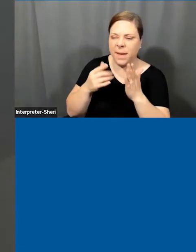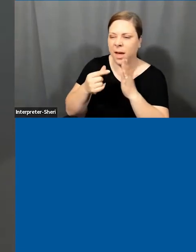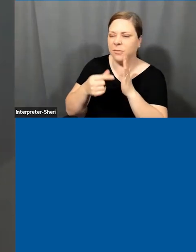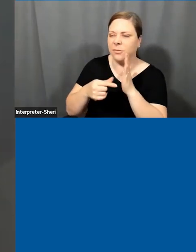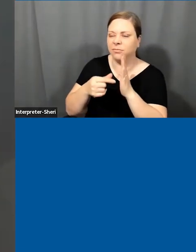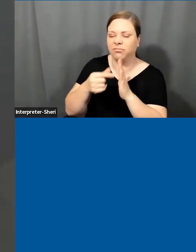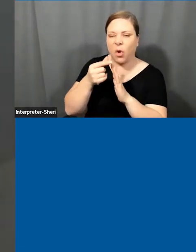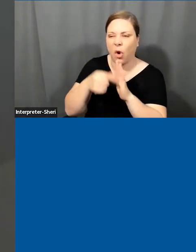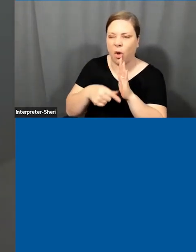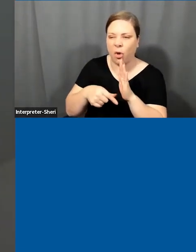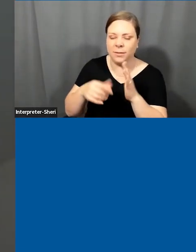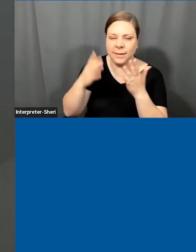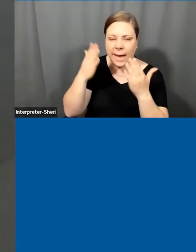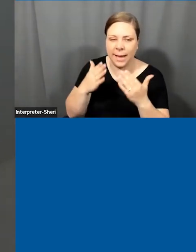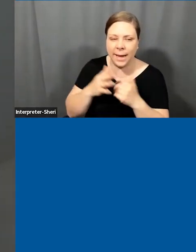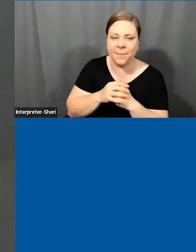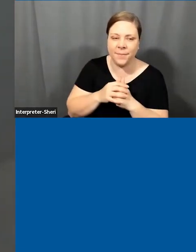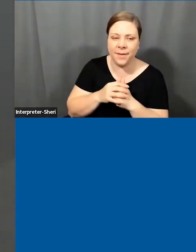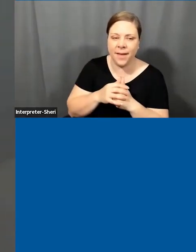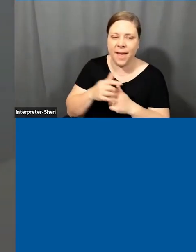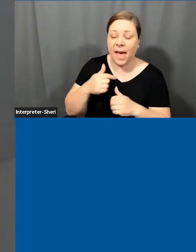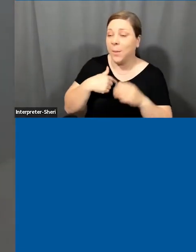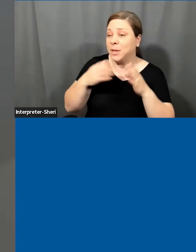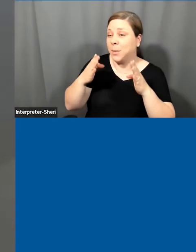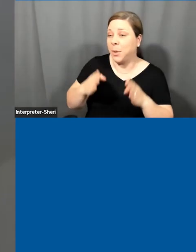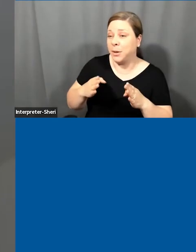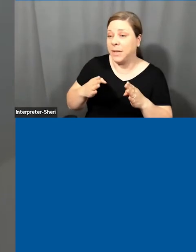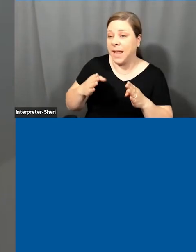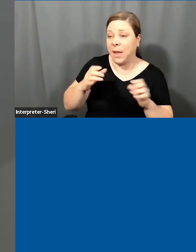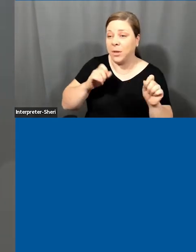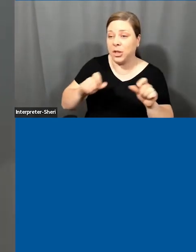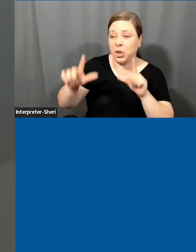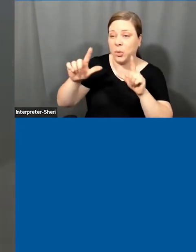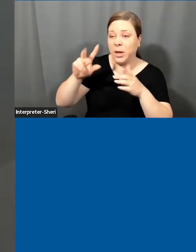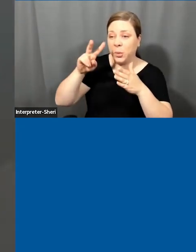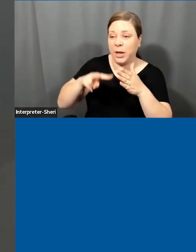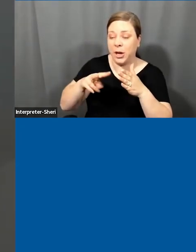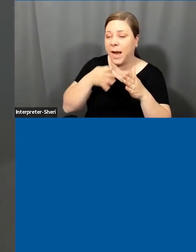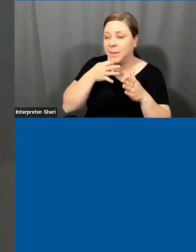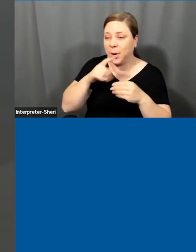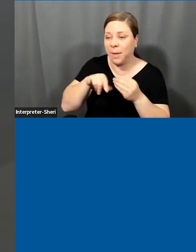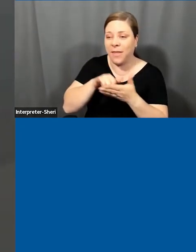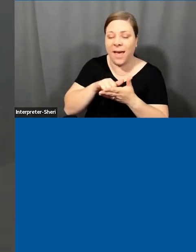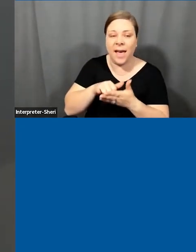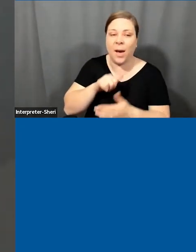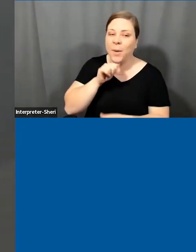I was just the person who was the screen reader expert on the study, I wasn't actually the person deciding